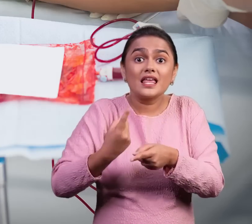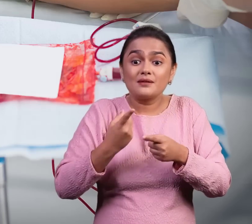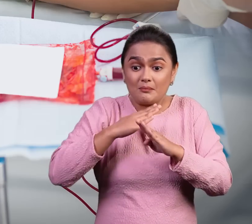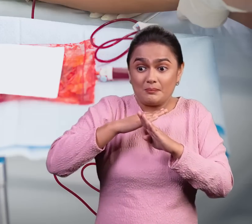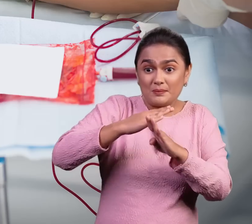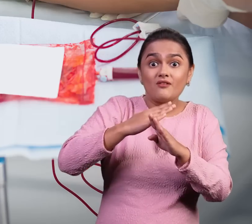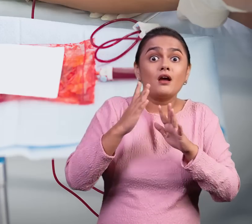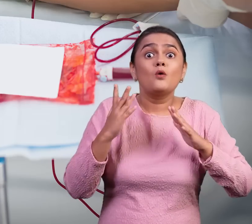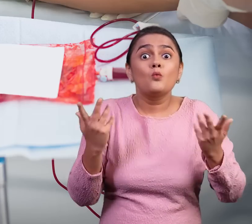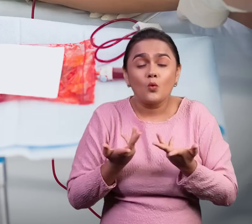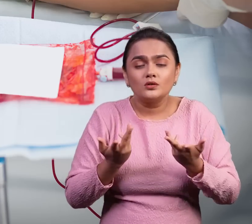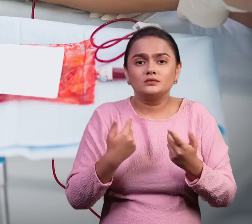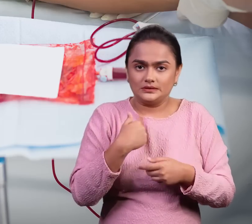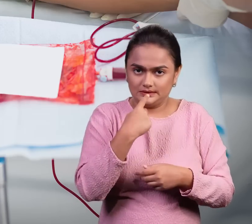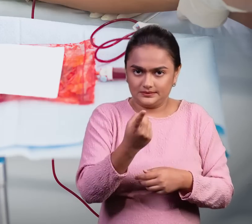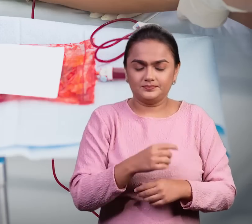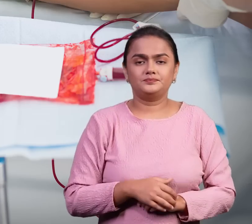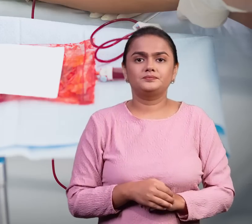what preventive measures should you take?